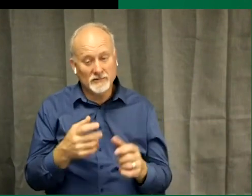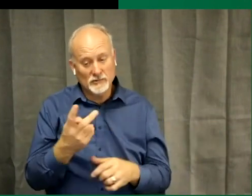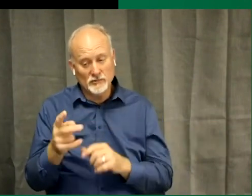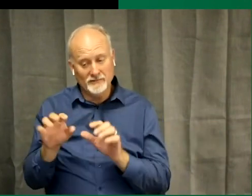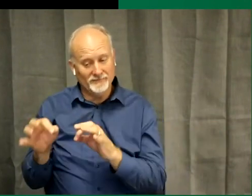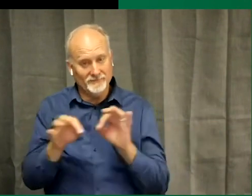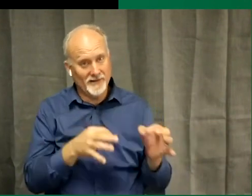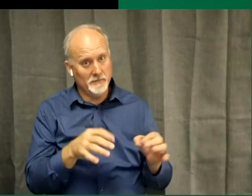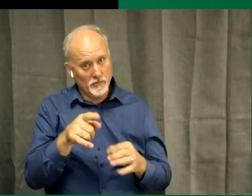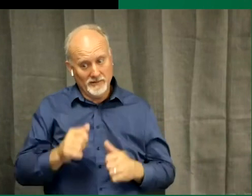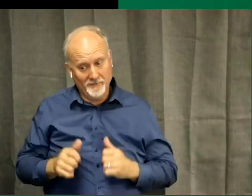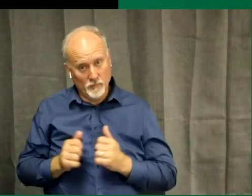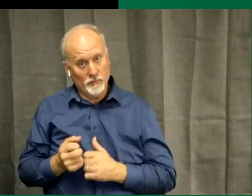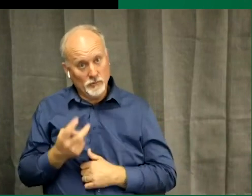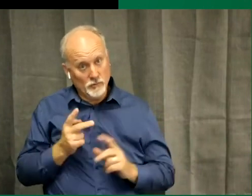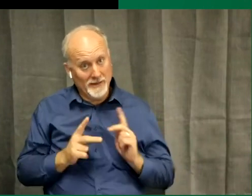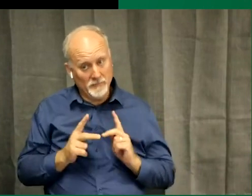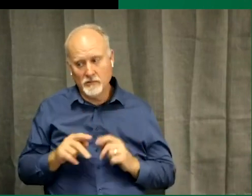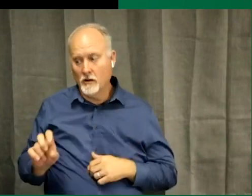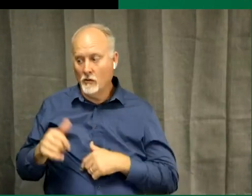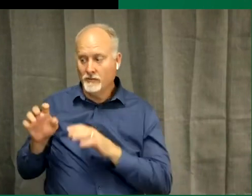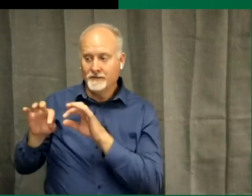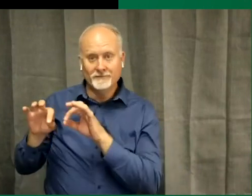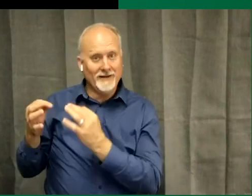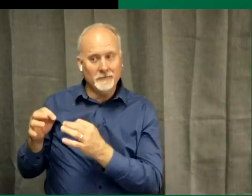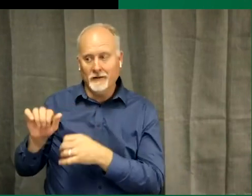if you live with two people and you get together with a another apartment that has two people